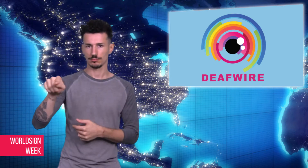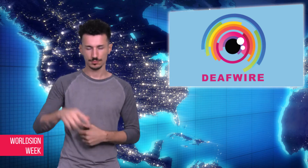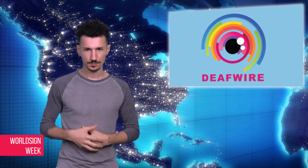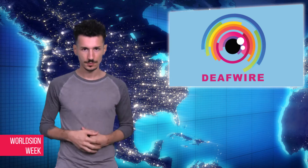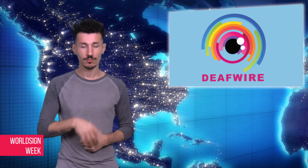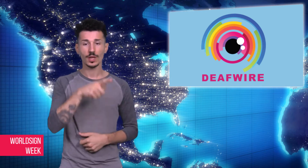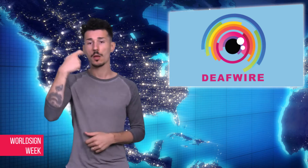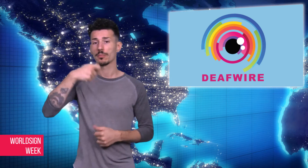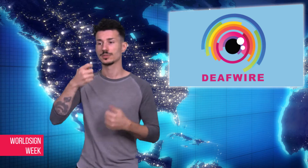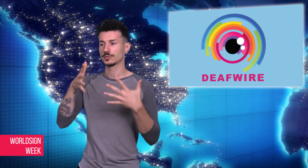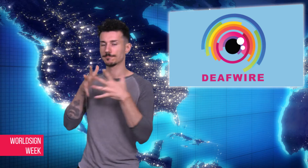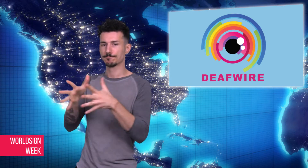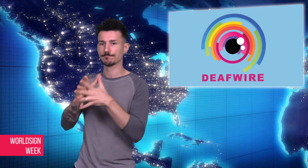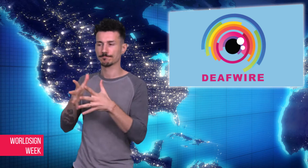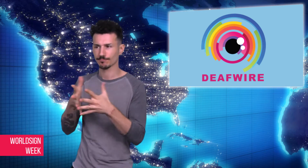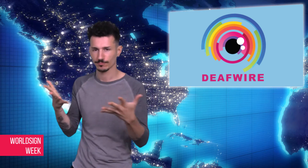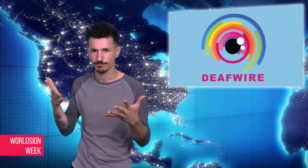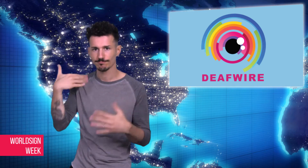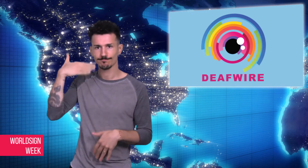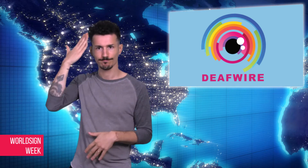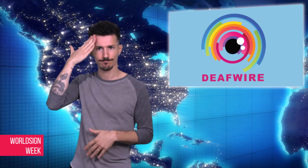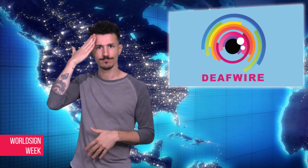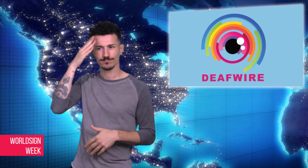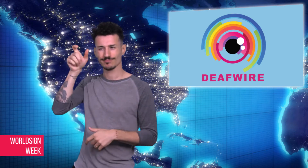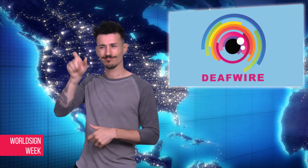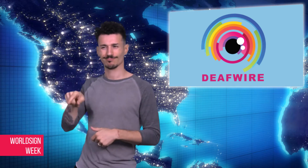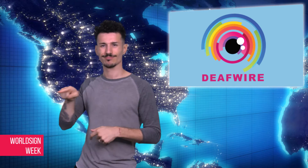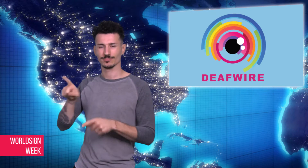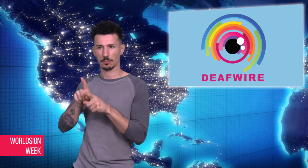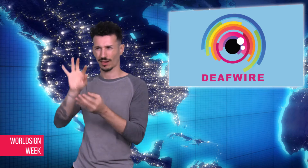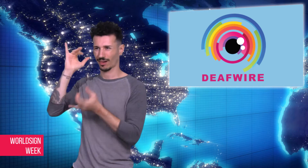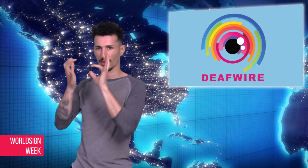acknowledged that Mocha Uson went